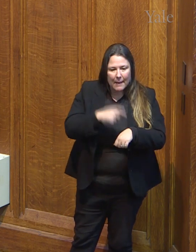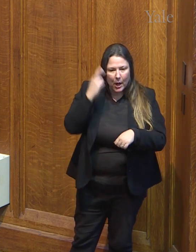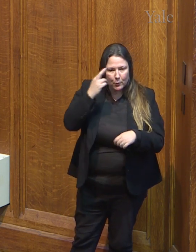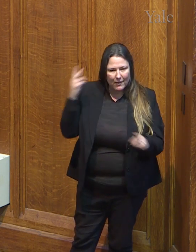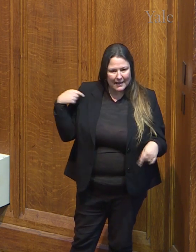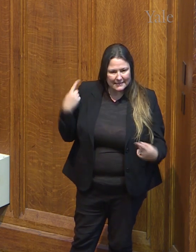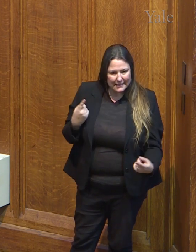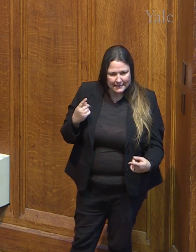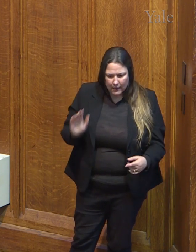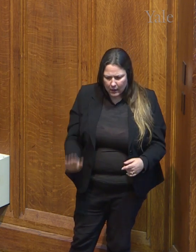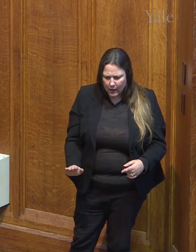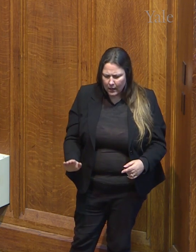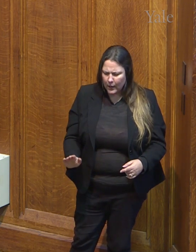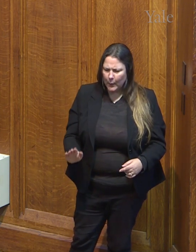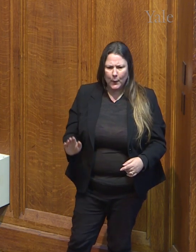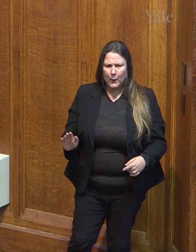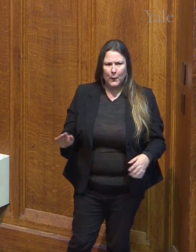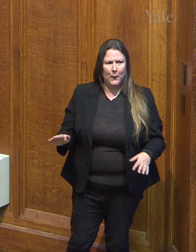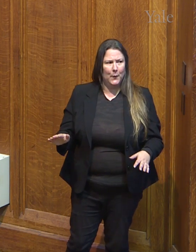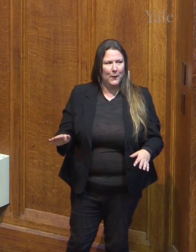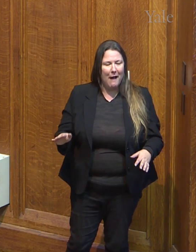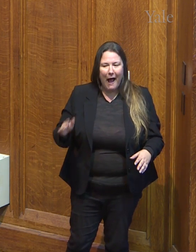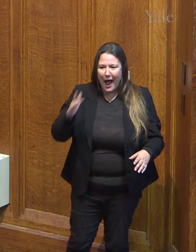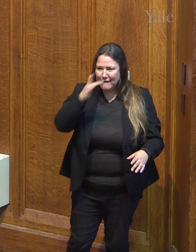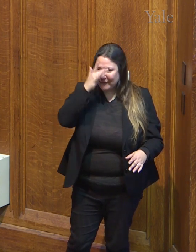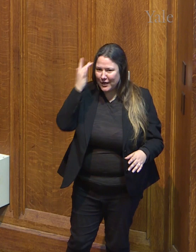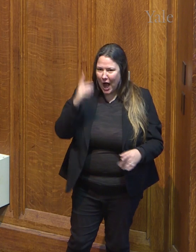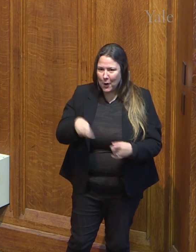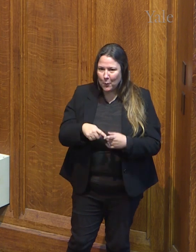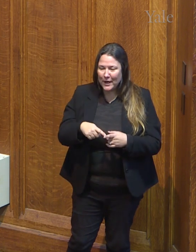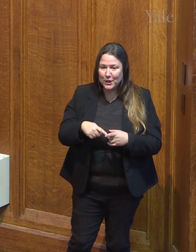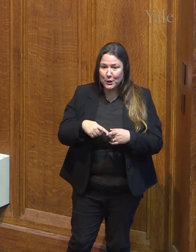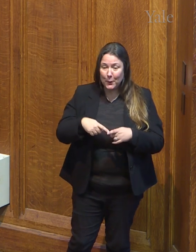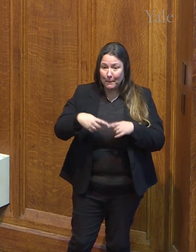but I had forgotten that, that when you pee it actually makes a sound.